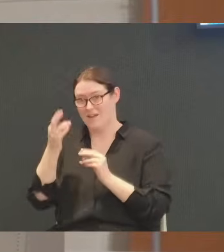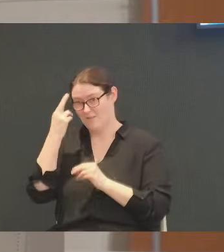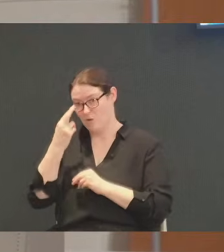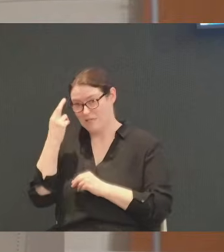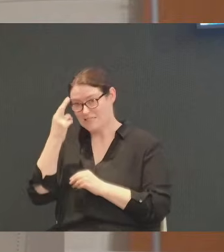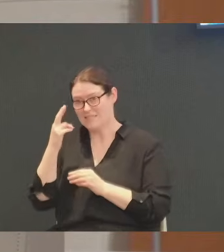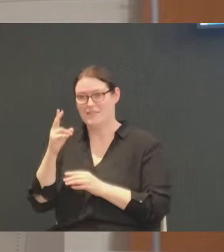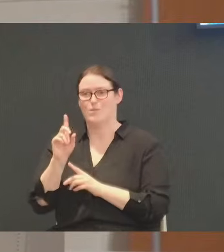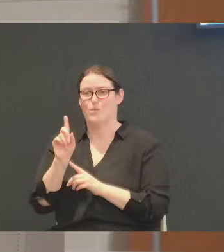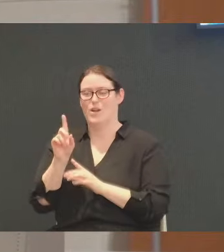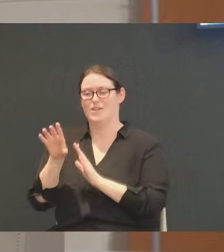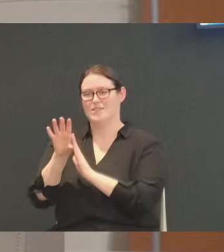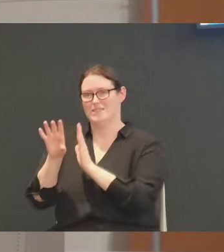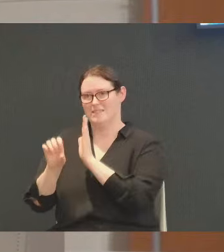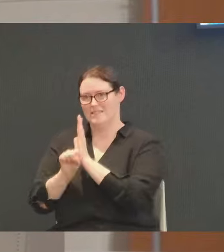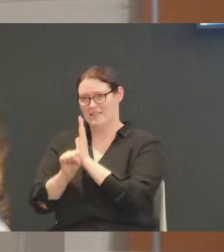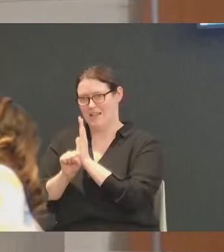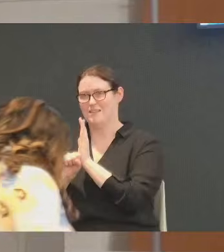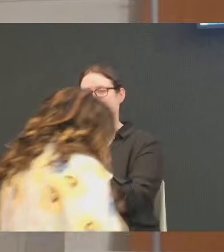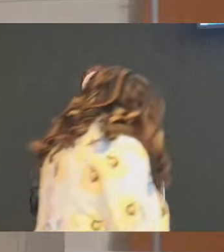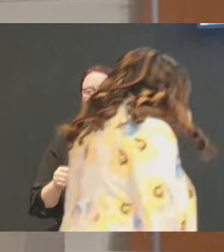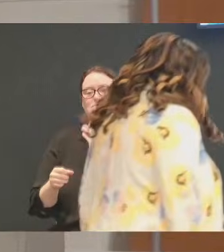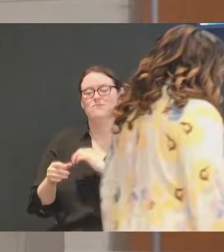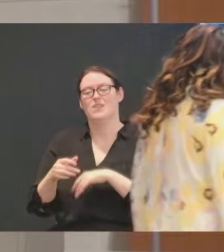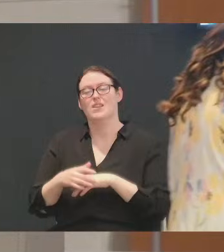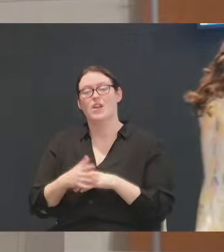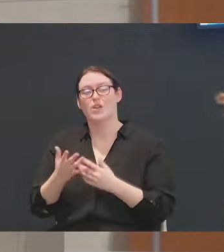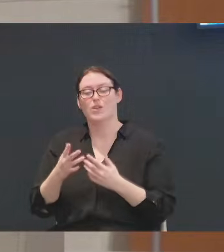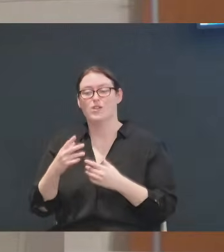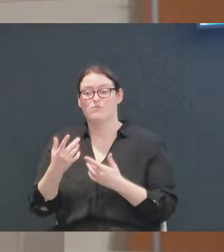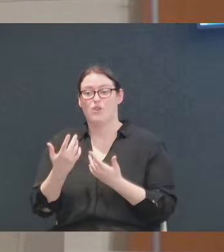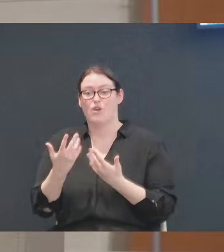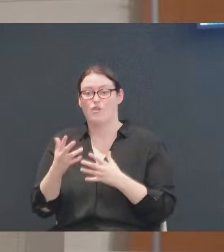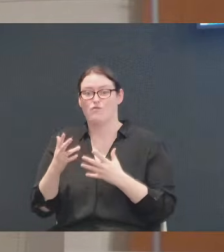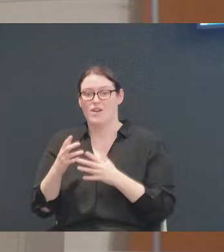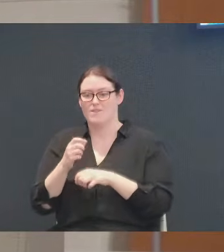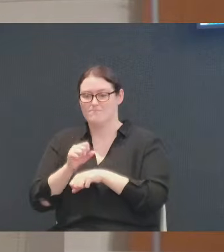State Technical and Community College, taking meaningful steps towards achieving her long-term